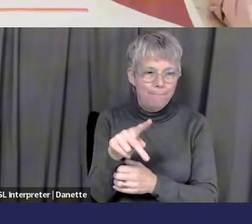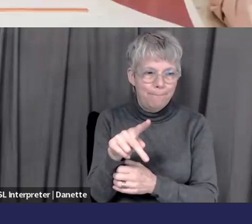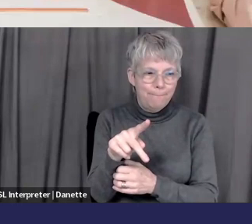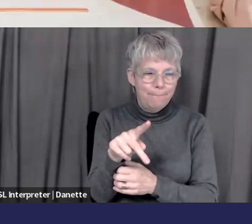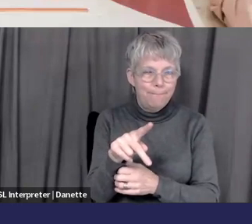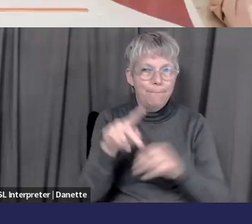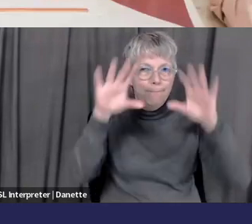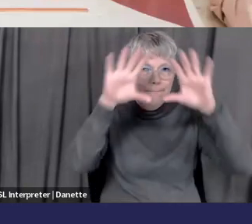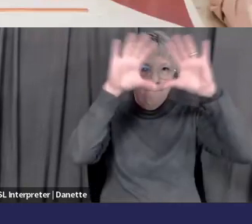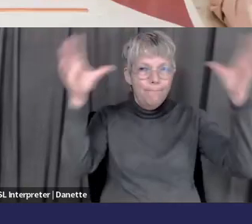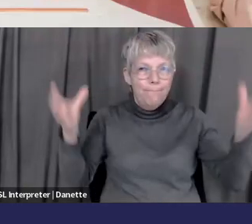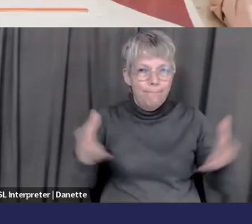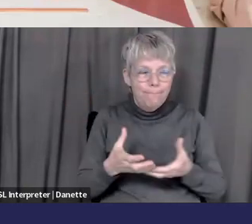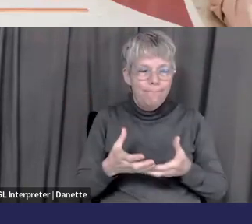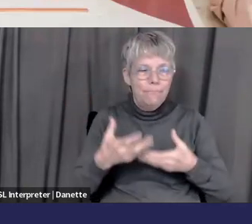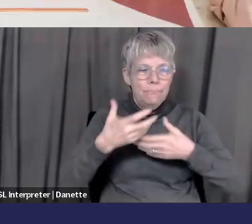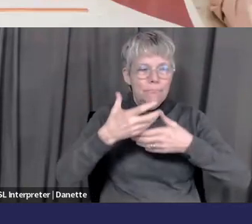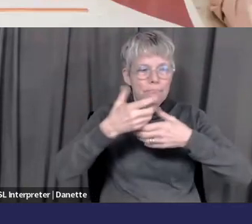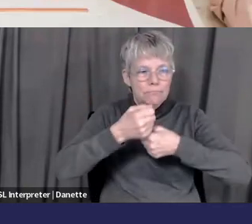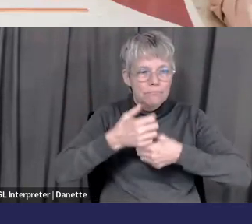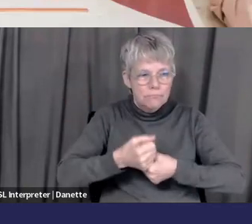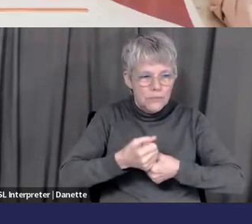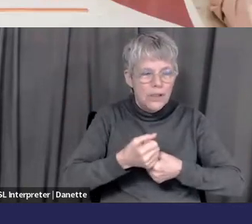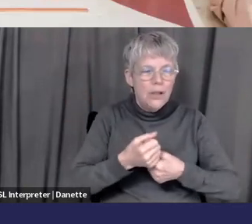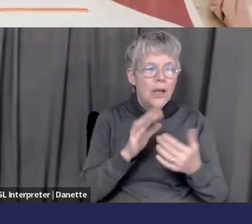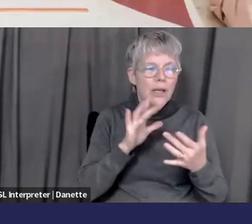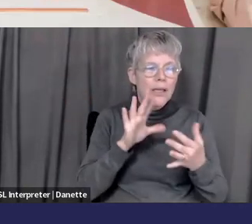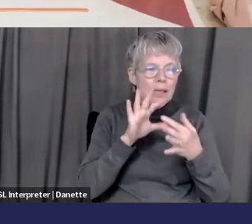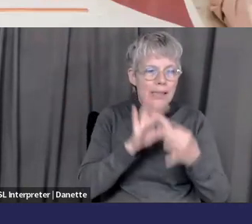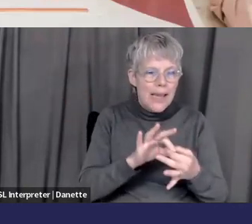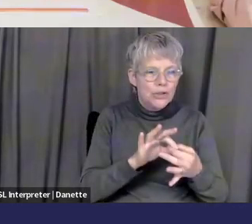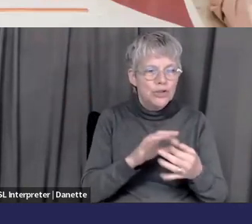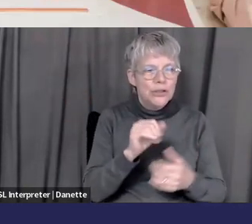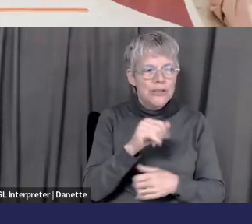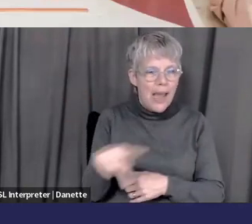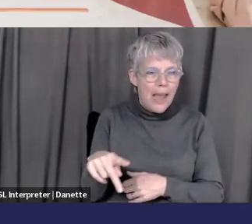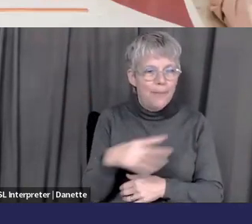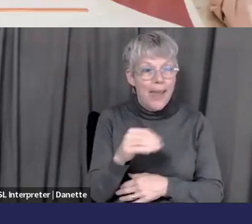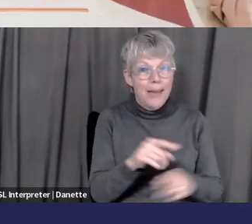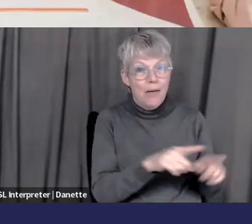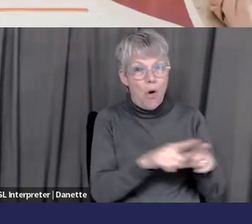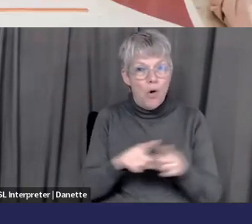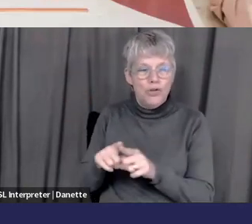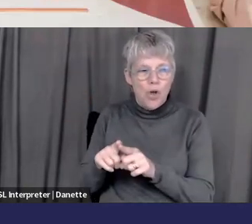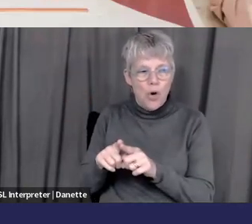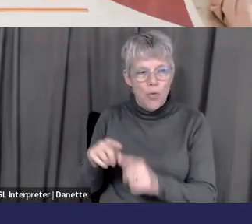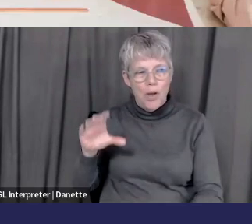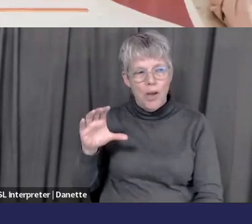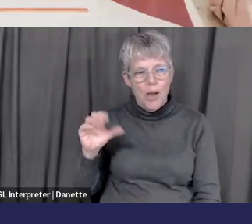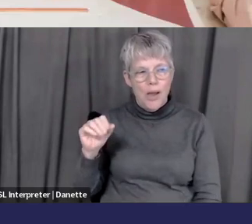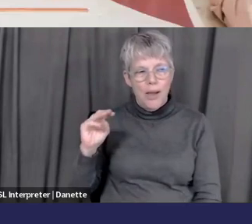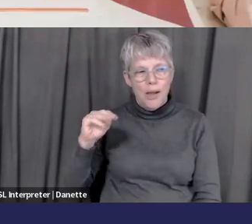app and we will be doing an overview of what Connections app and also Companion app is offering.